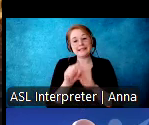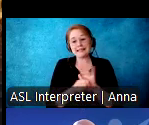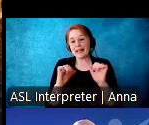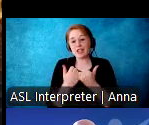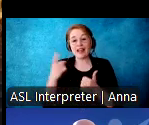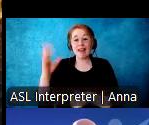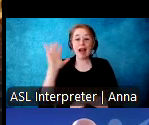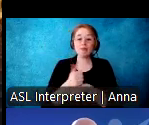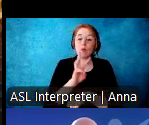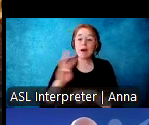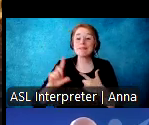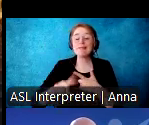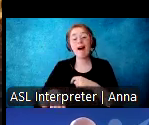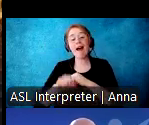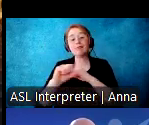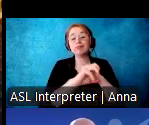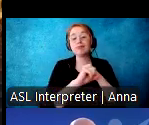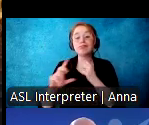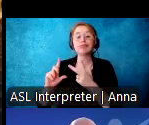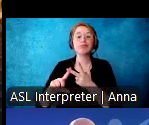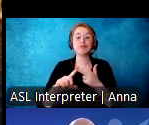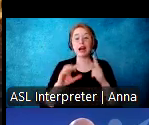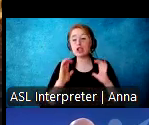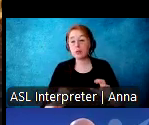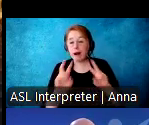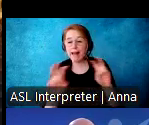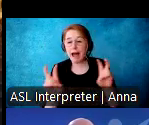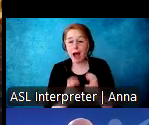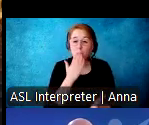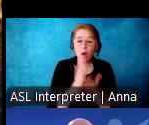and consumer analysis very well. We do websites and social media